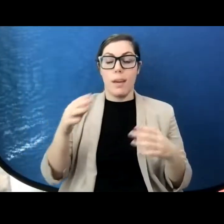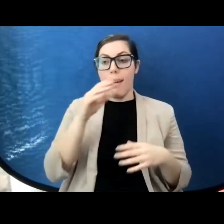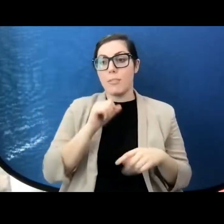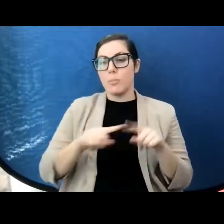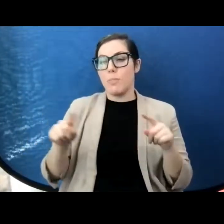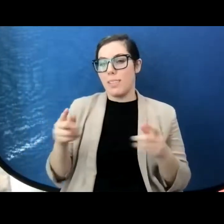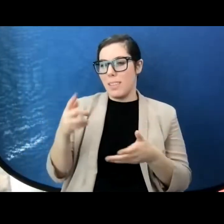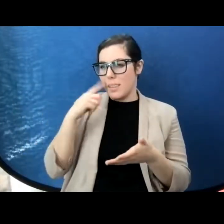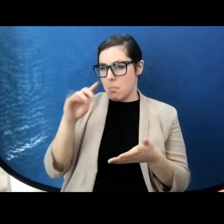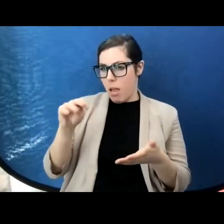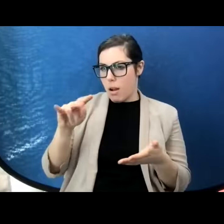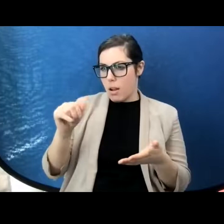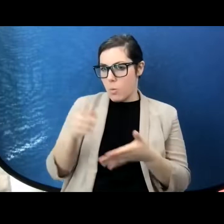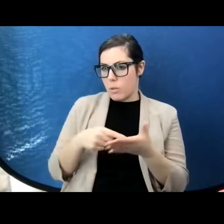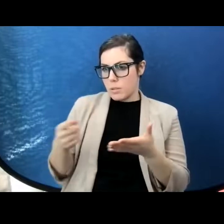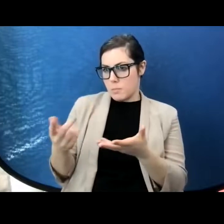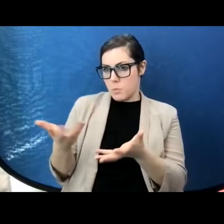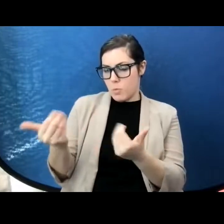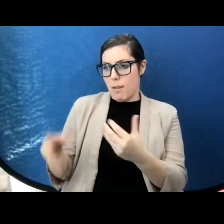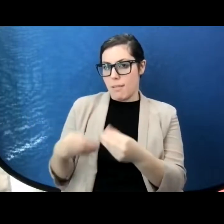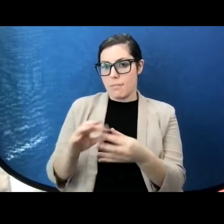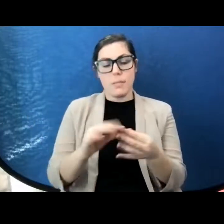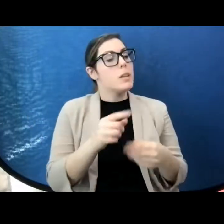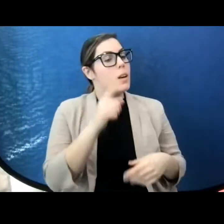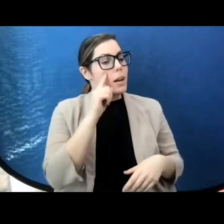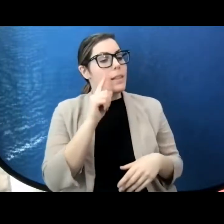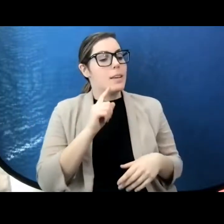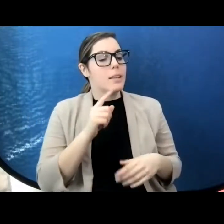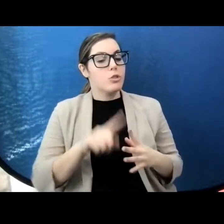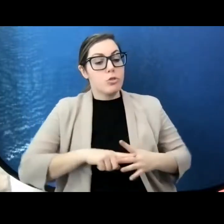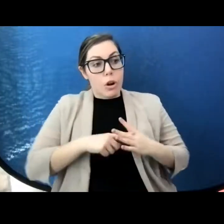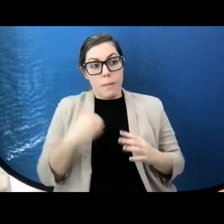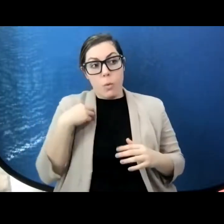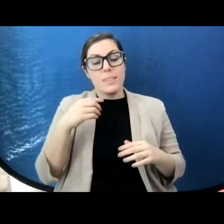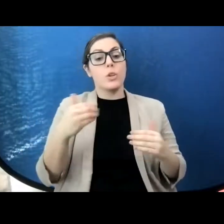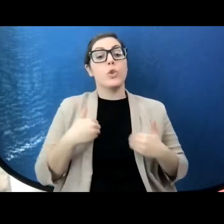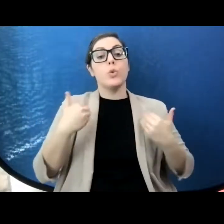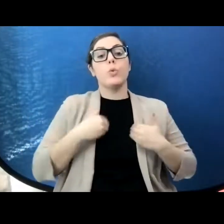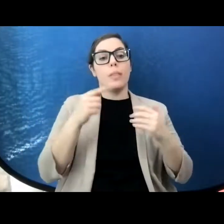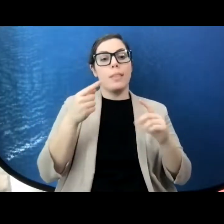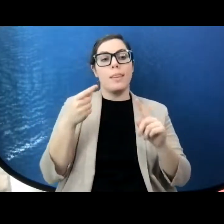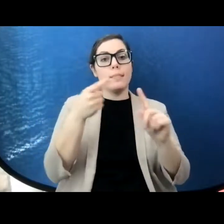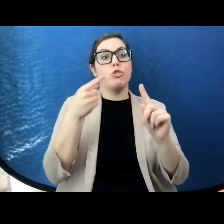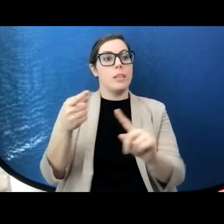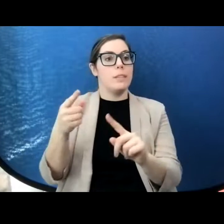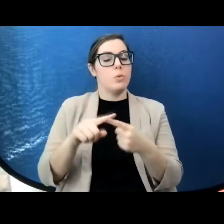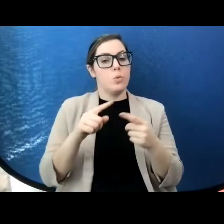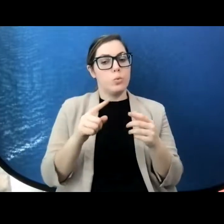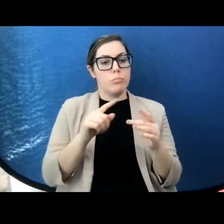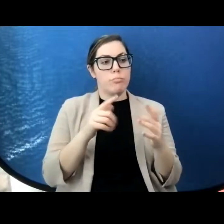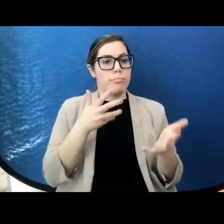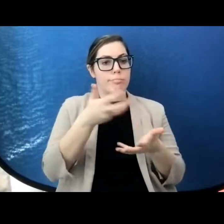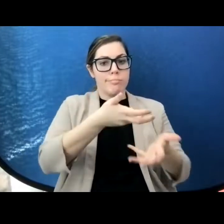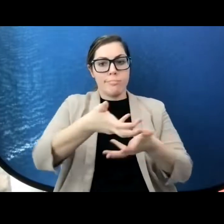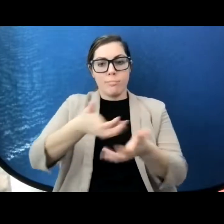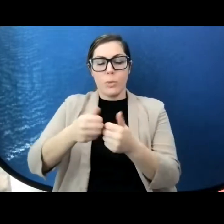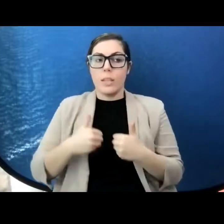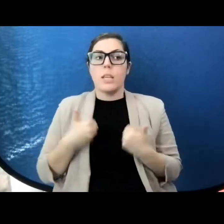to them. It started as a youth initiative to reach out to younger audiences for this course, but it's